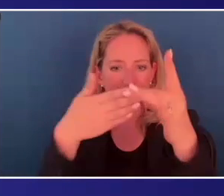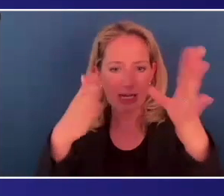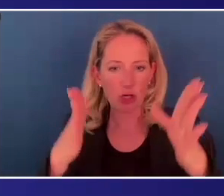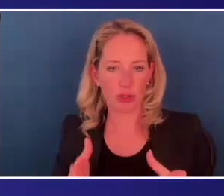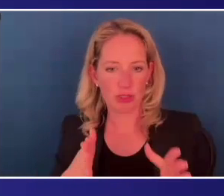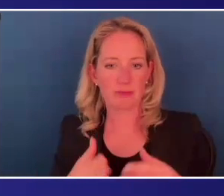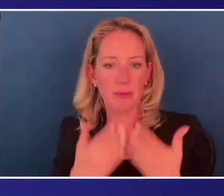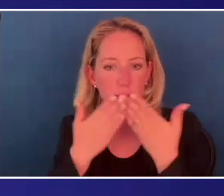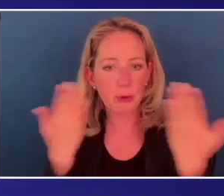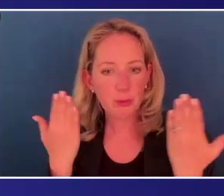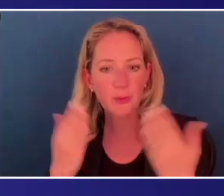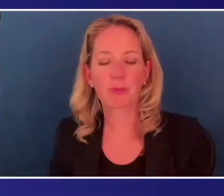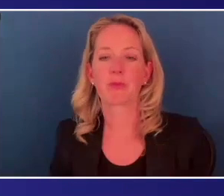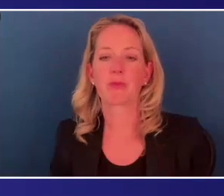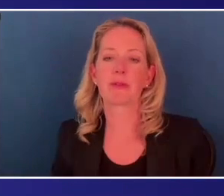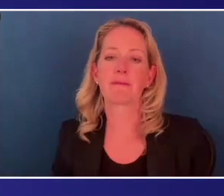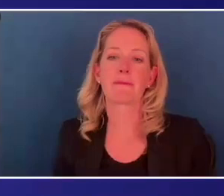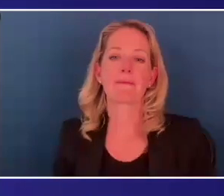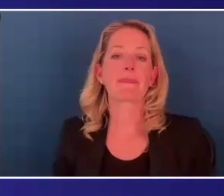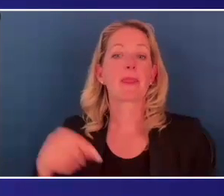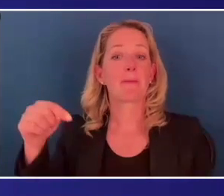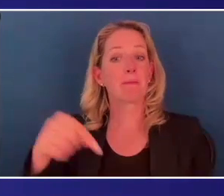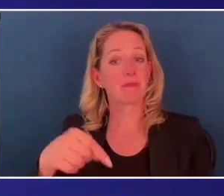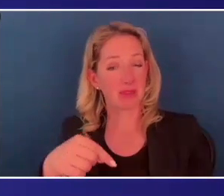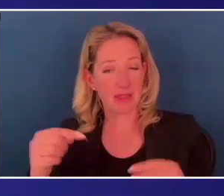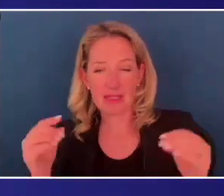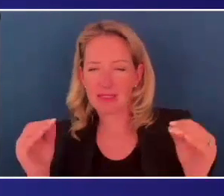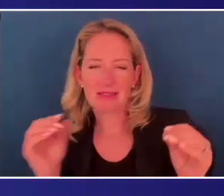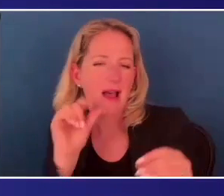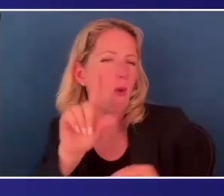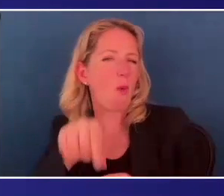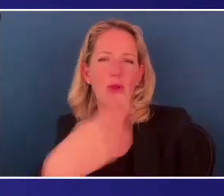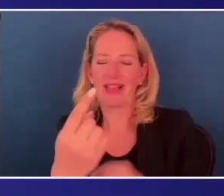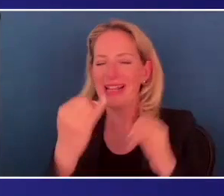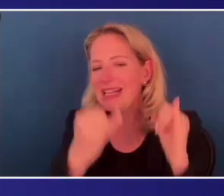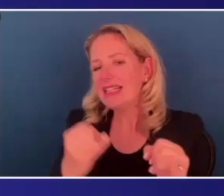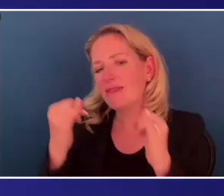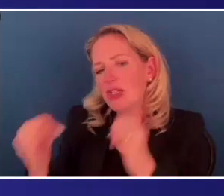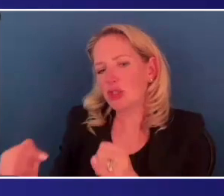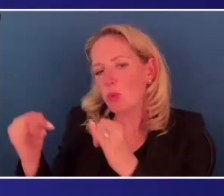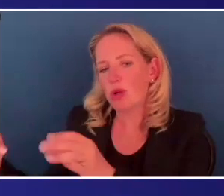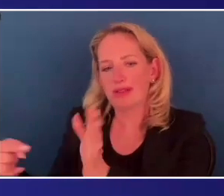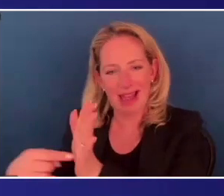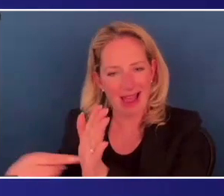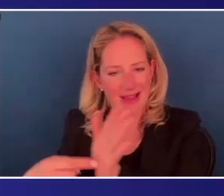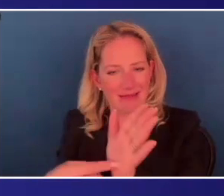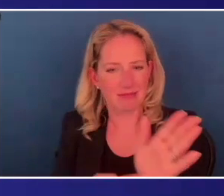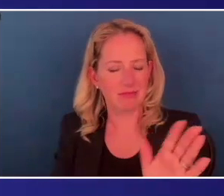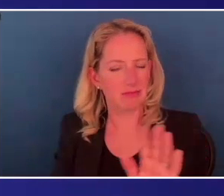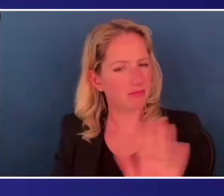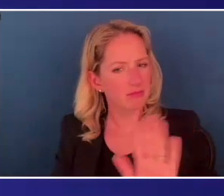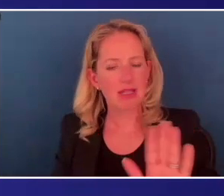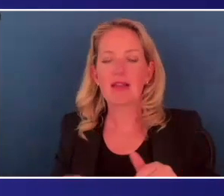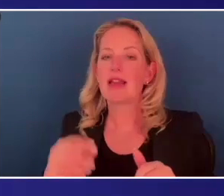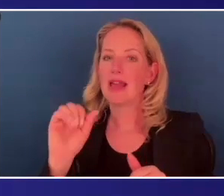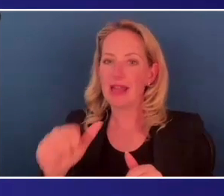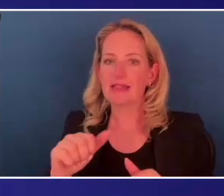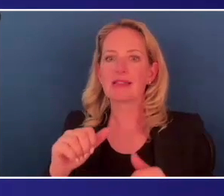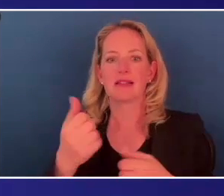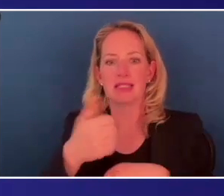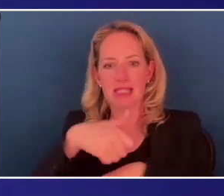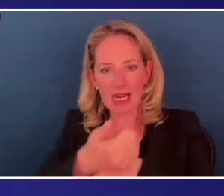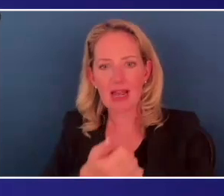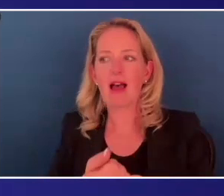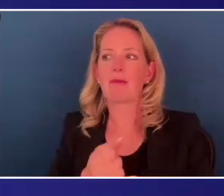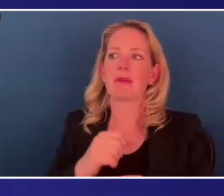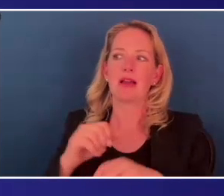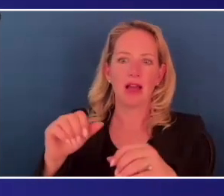This more than, there's more than about individual dead. It's about building a shared universal education state and implementing an infrastructure sound enough.